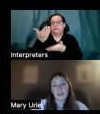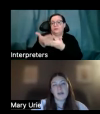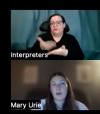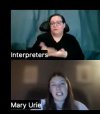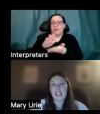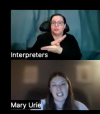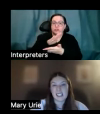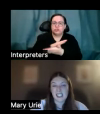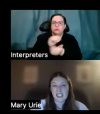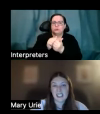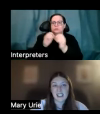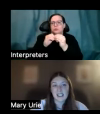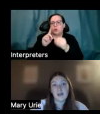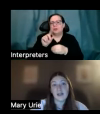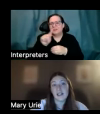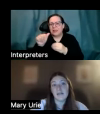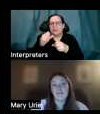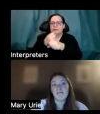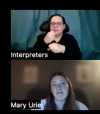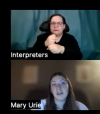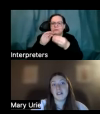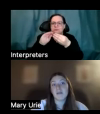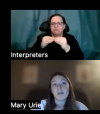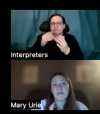with some more data and statistics, you can sometimes